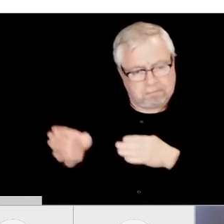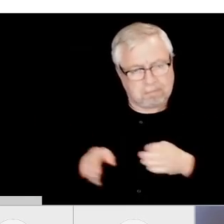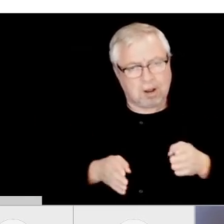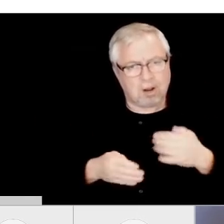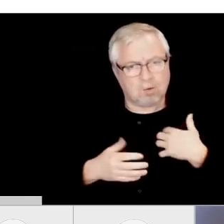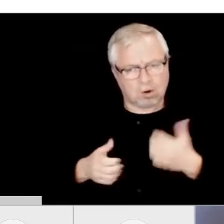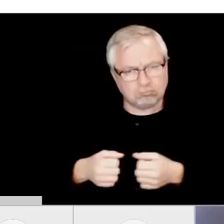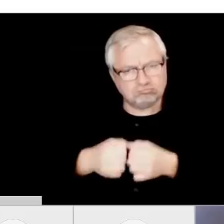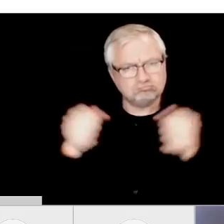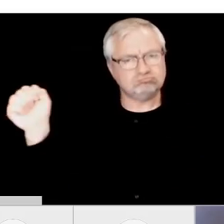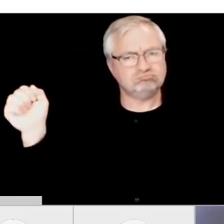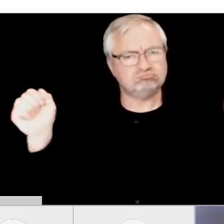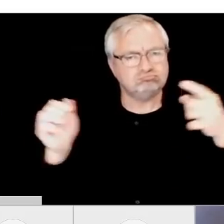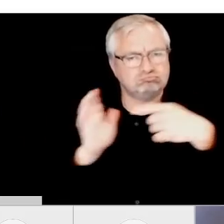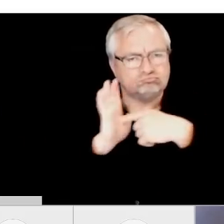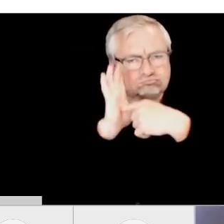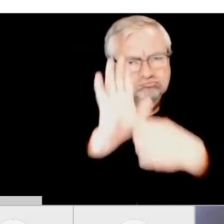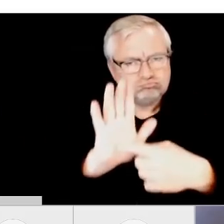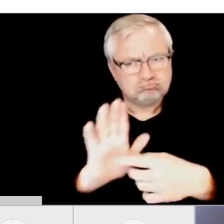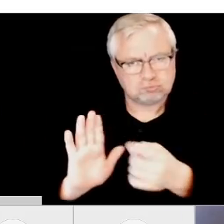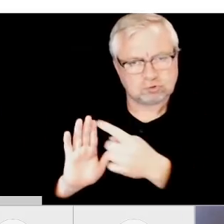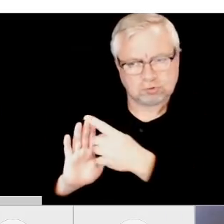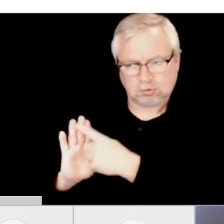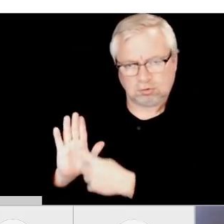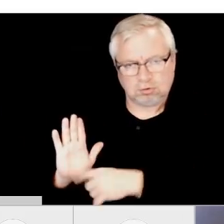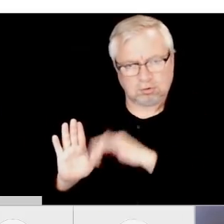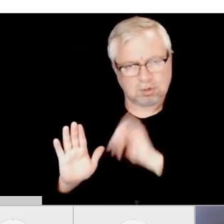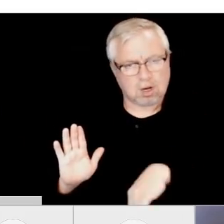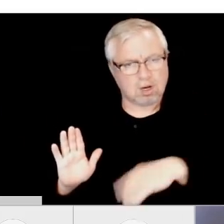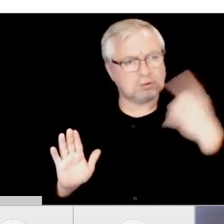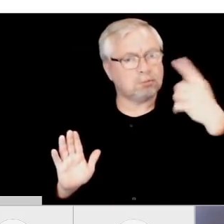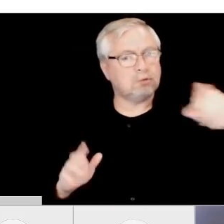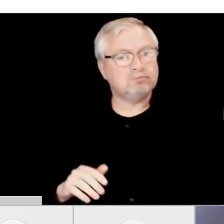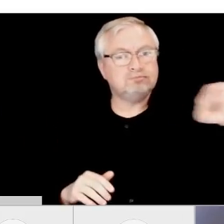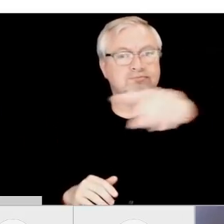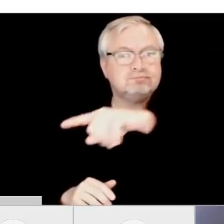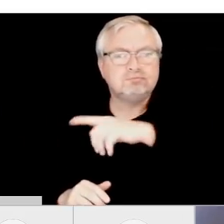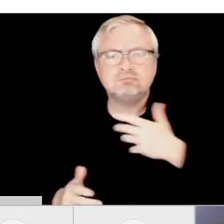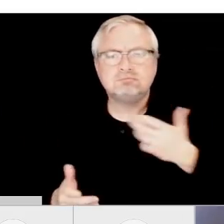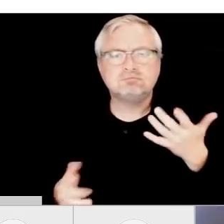We want to be very clear when something about definitions changes, as we went